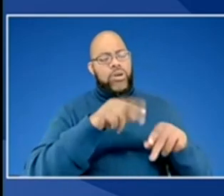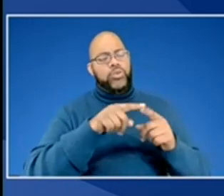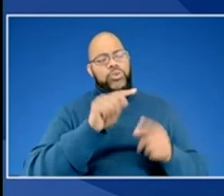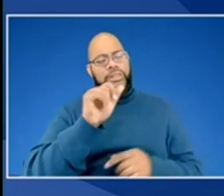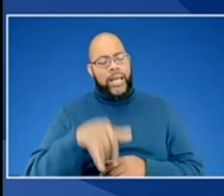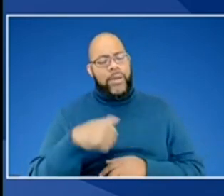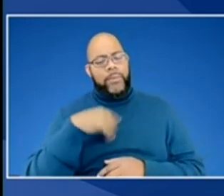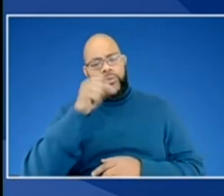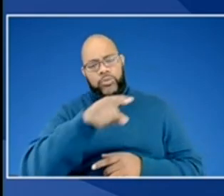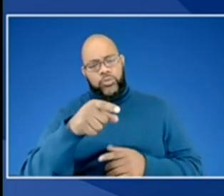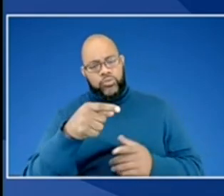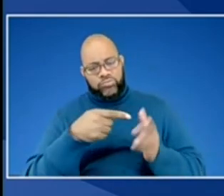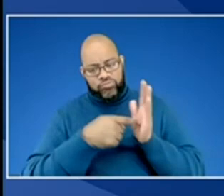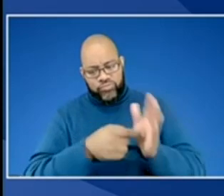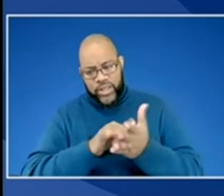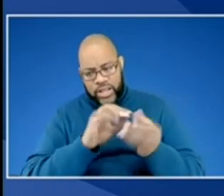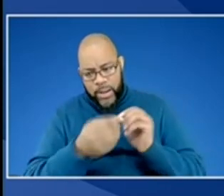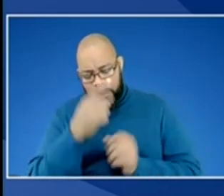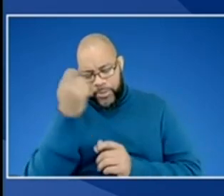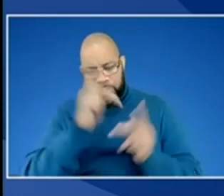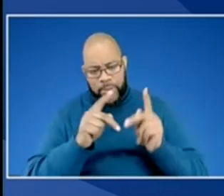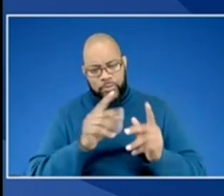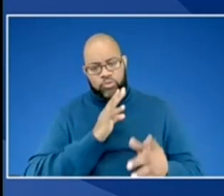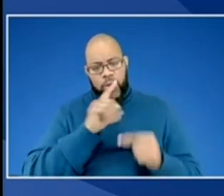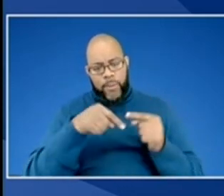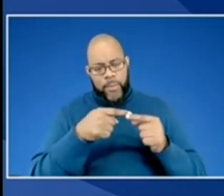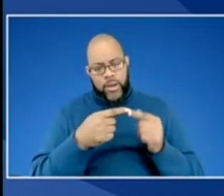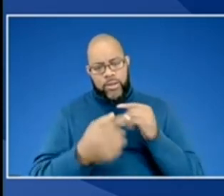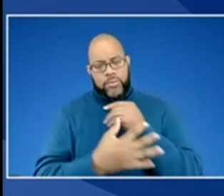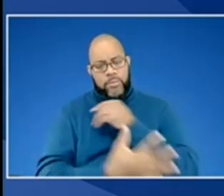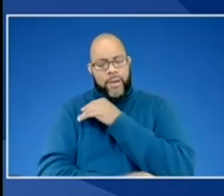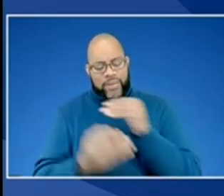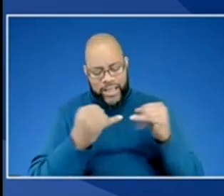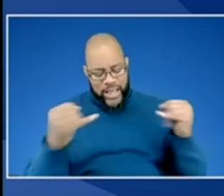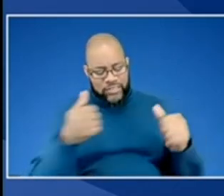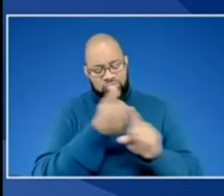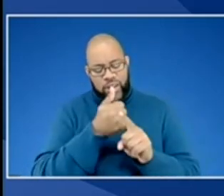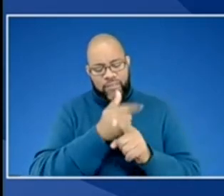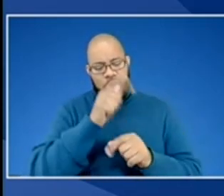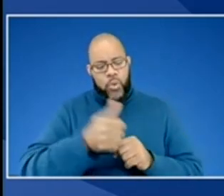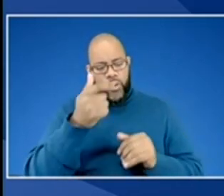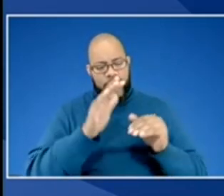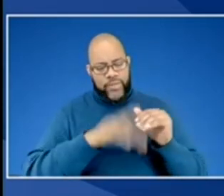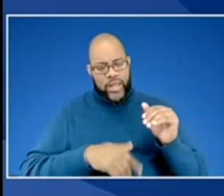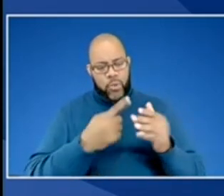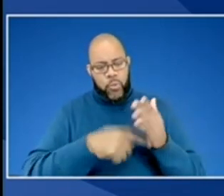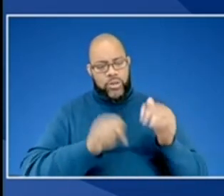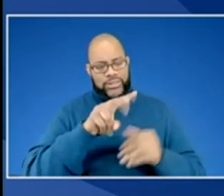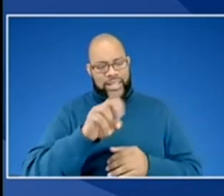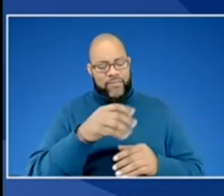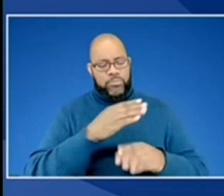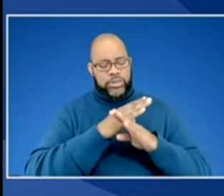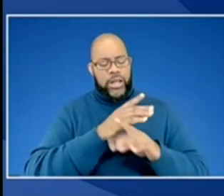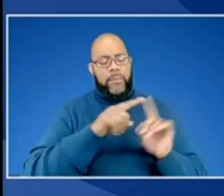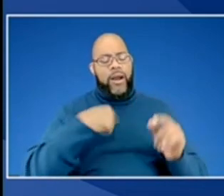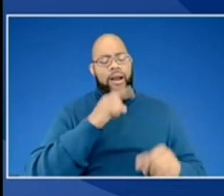sort of highlighting those numbers because people have been talking about the poverty line itself, which is lower than what SAVE protects, but I actually want to note that